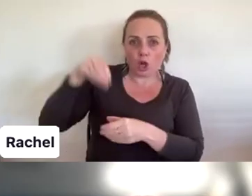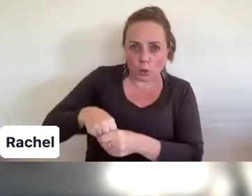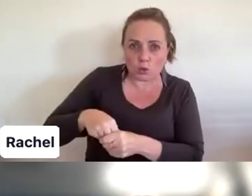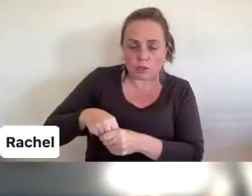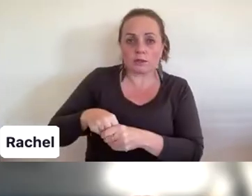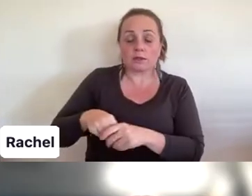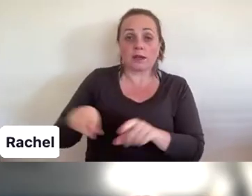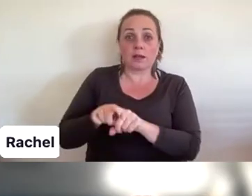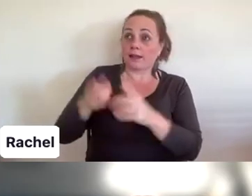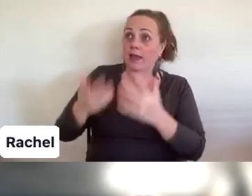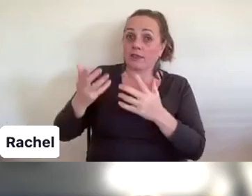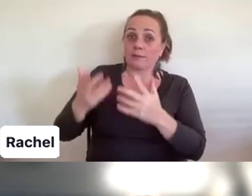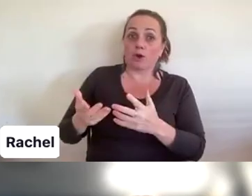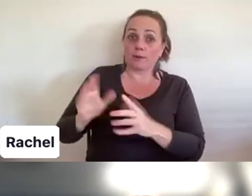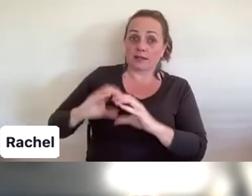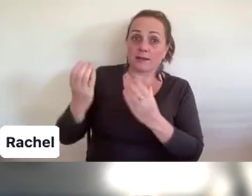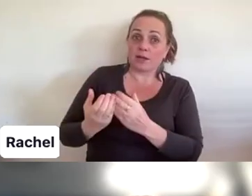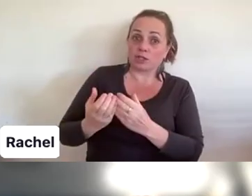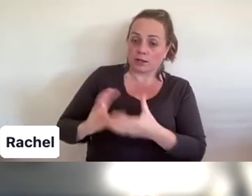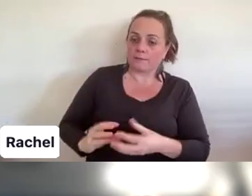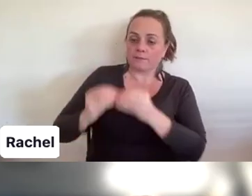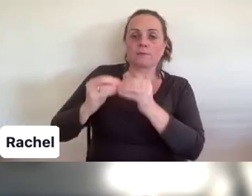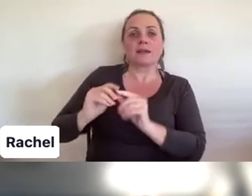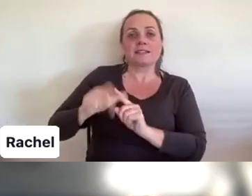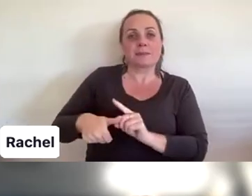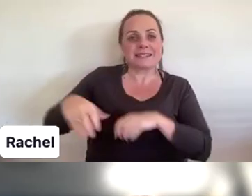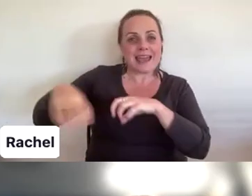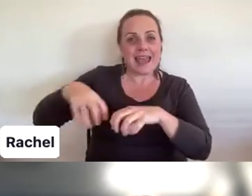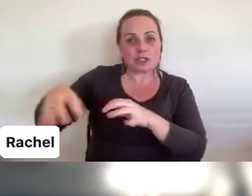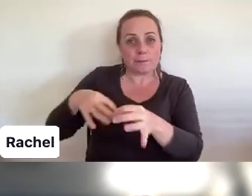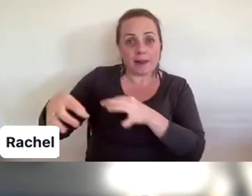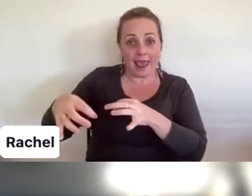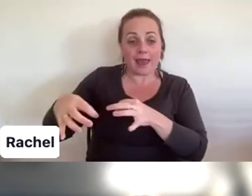developing its Disability Inclusion Action Plan and Whaikaha has contributed advice and support